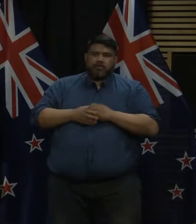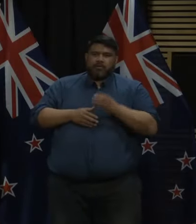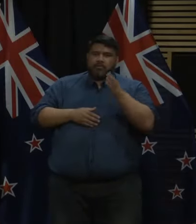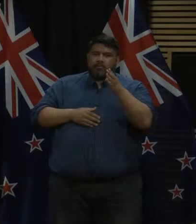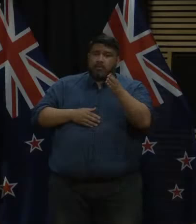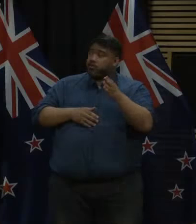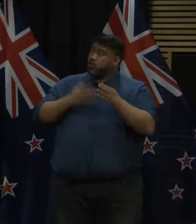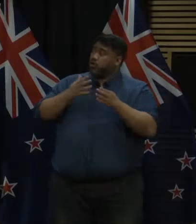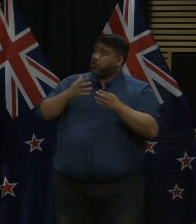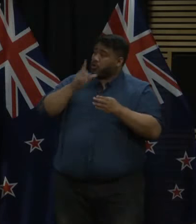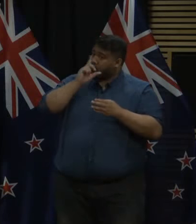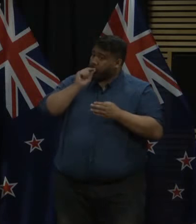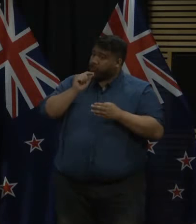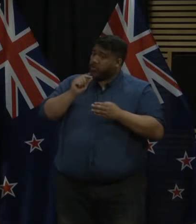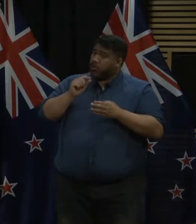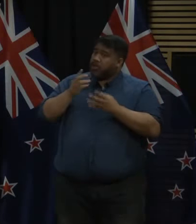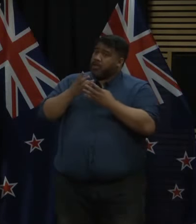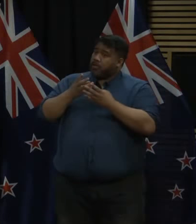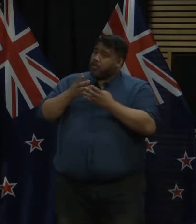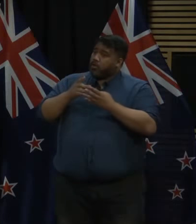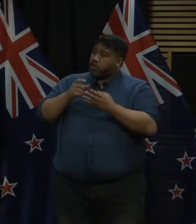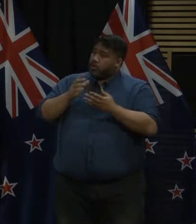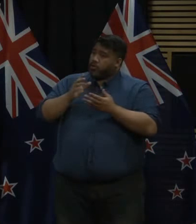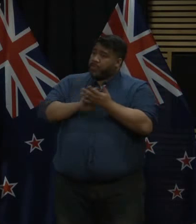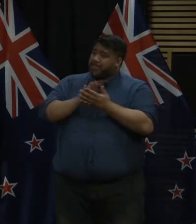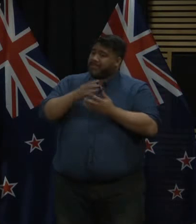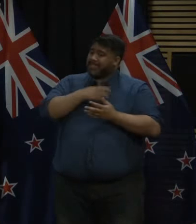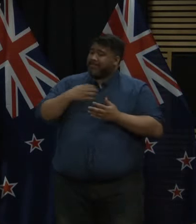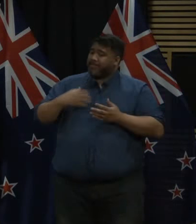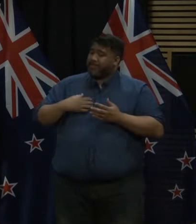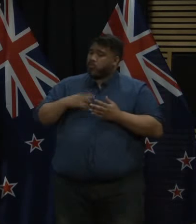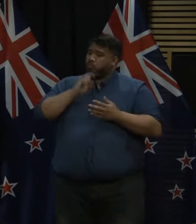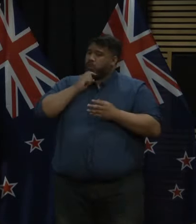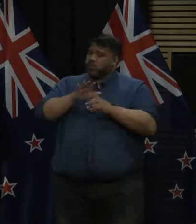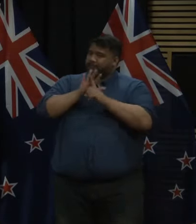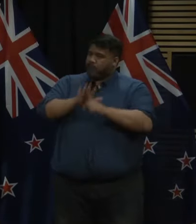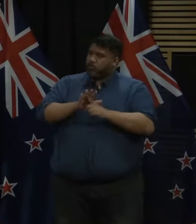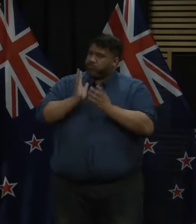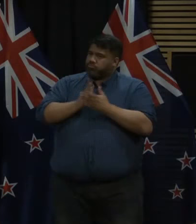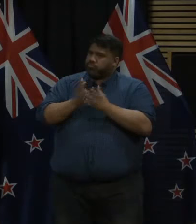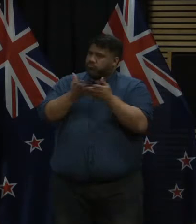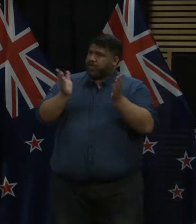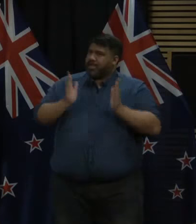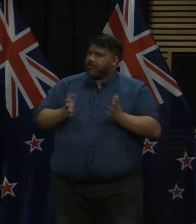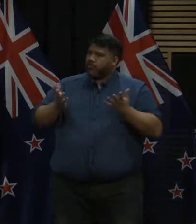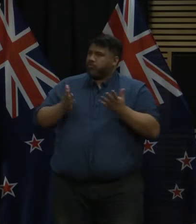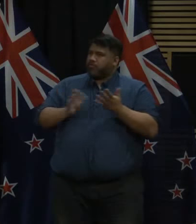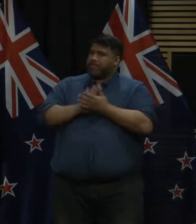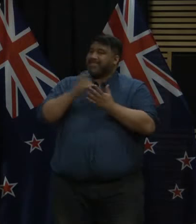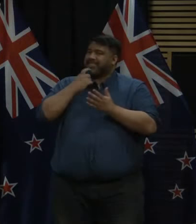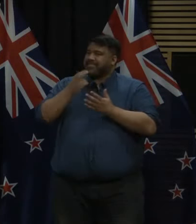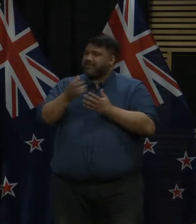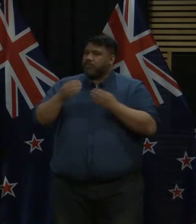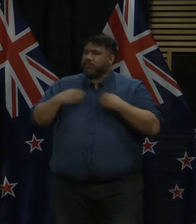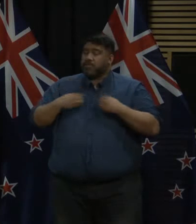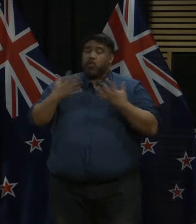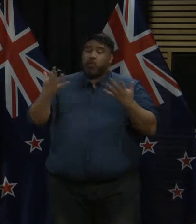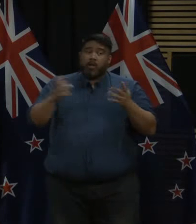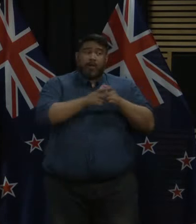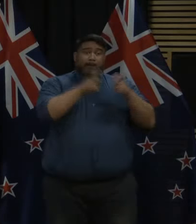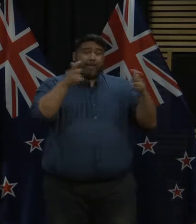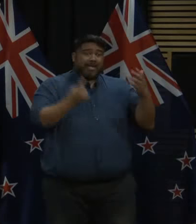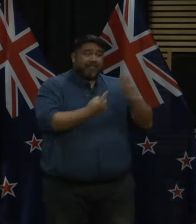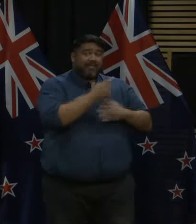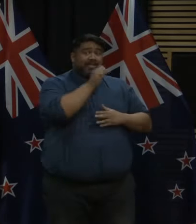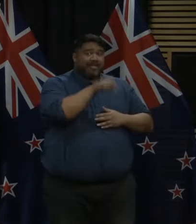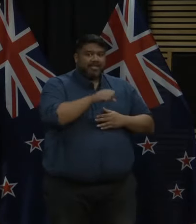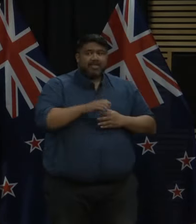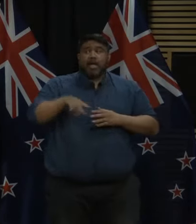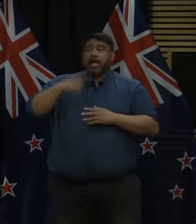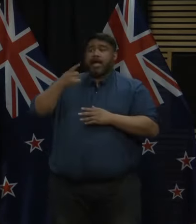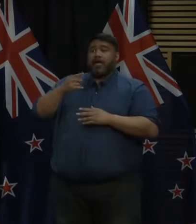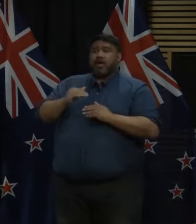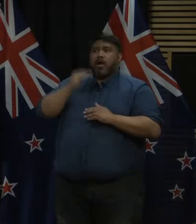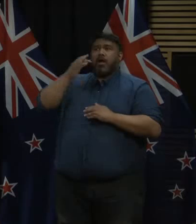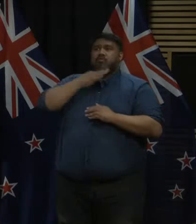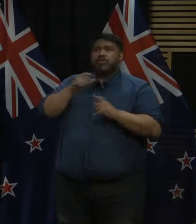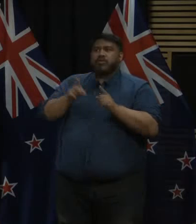a way that makes it as easy as